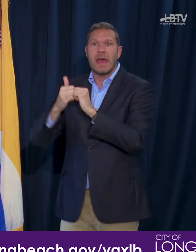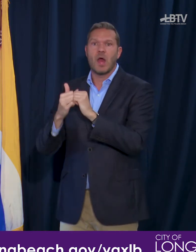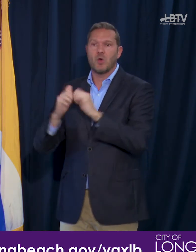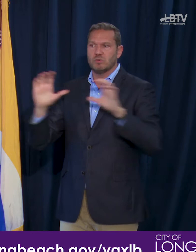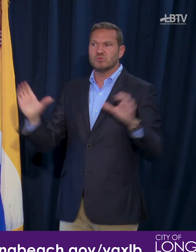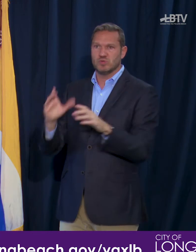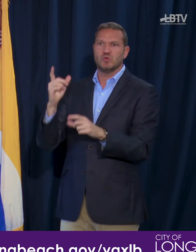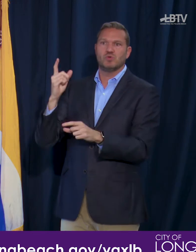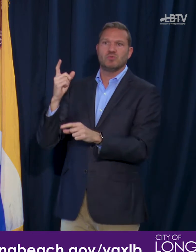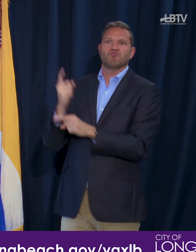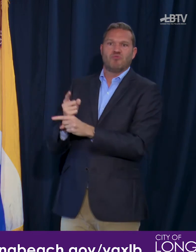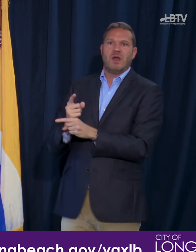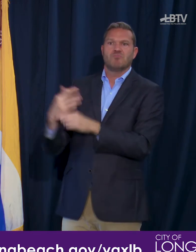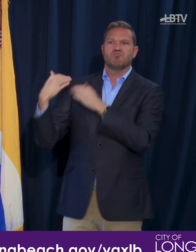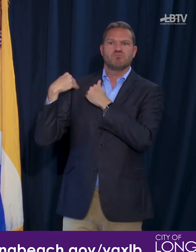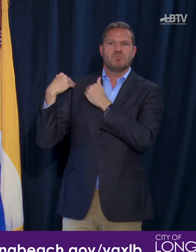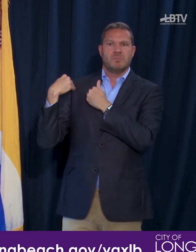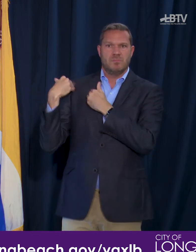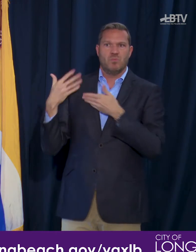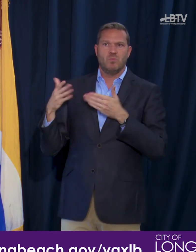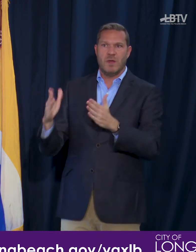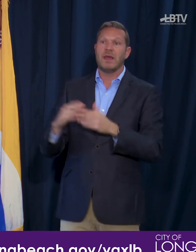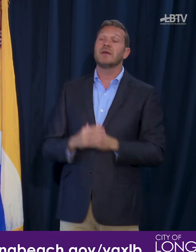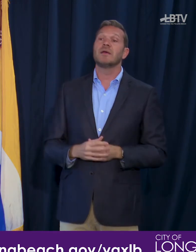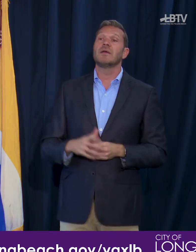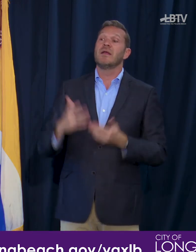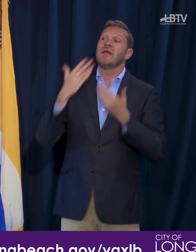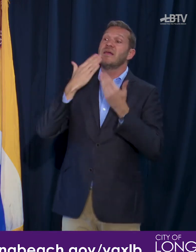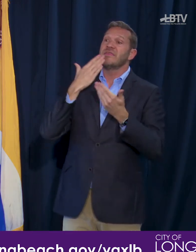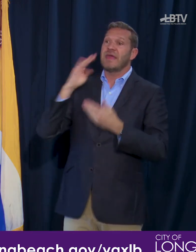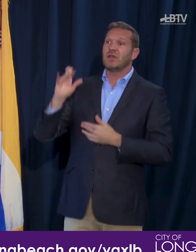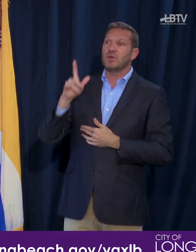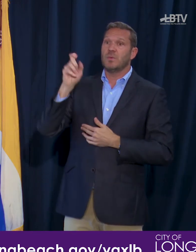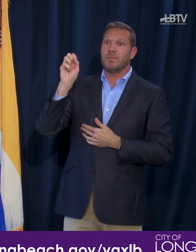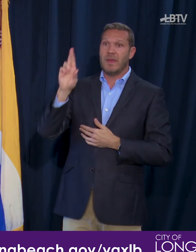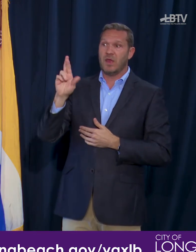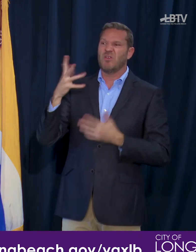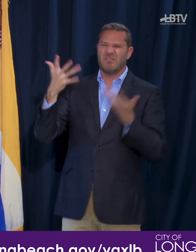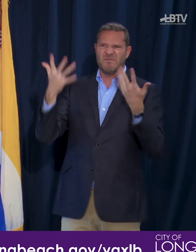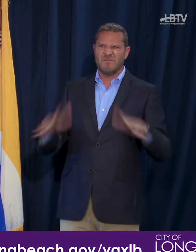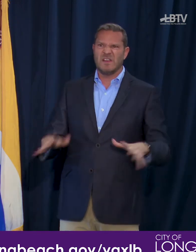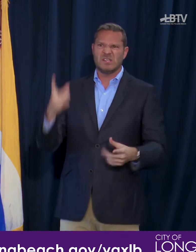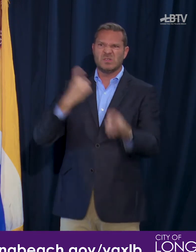Thank you mayor. That concludes questions. We will now move on to Spanish interpretation.